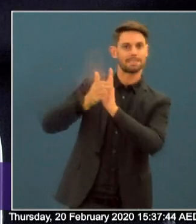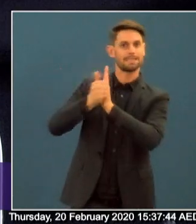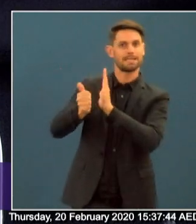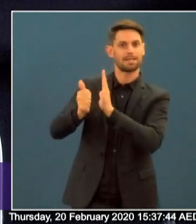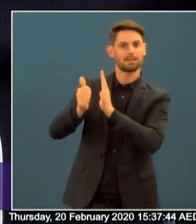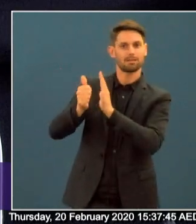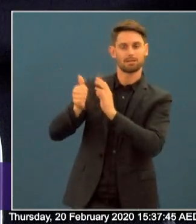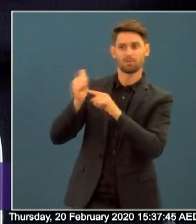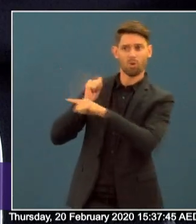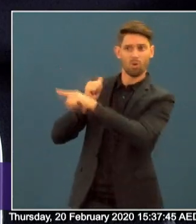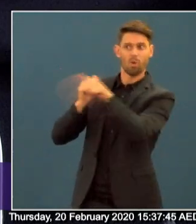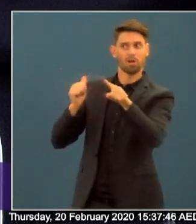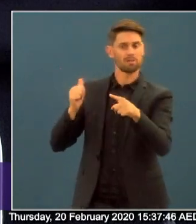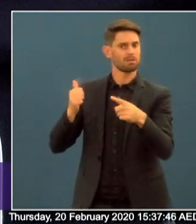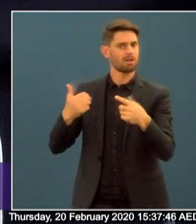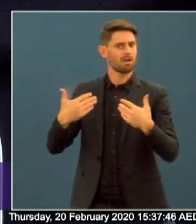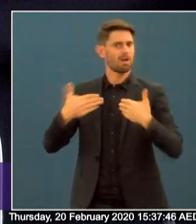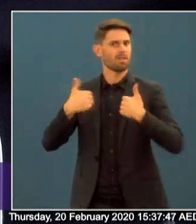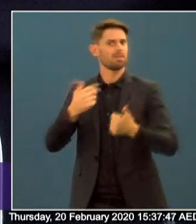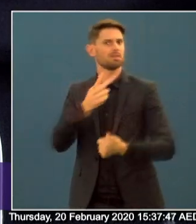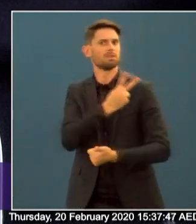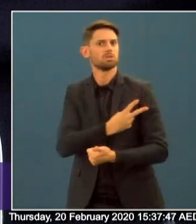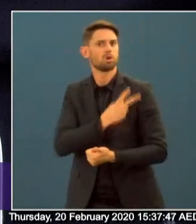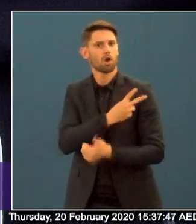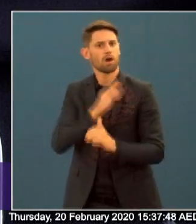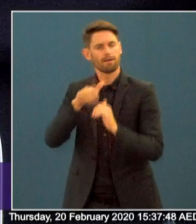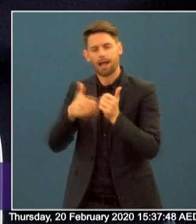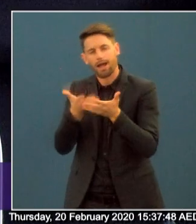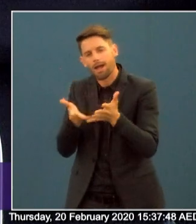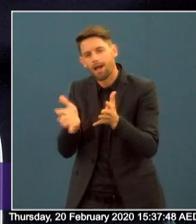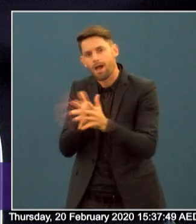for those medical specialists in relation to provision of high level